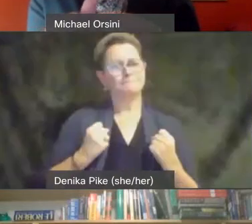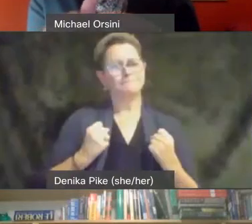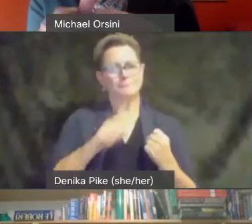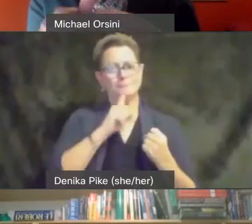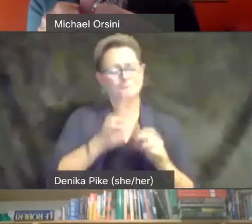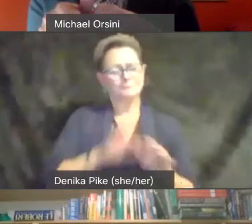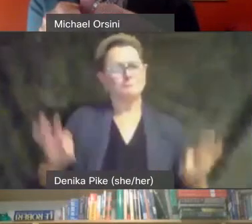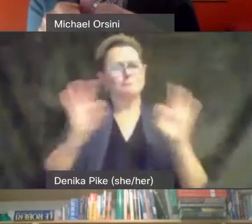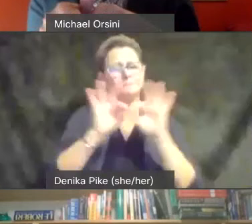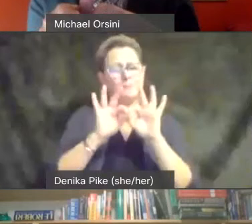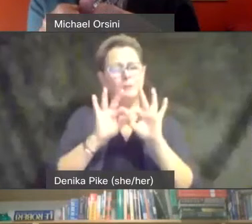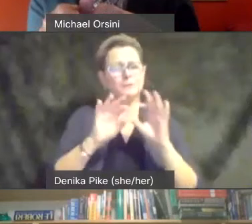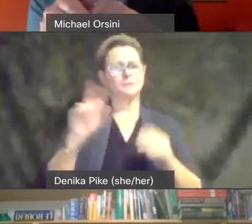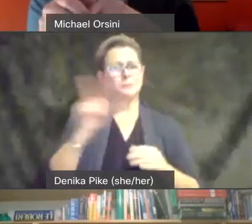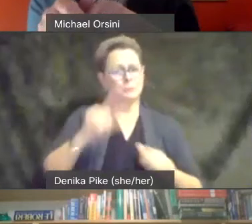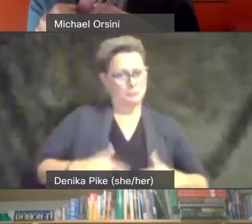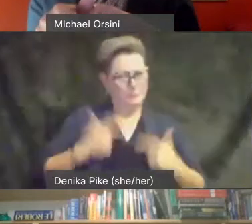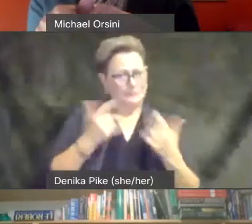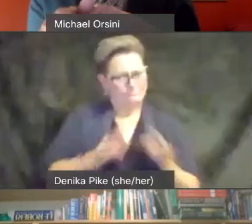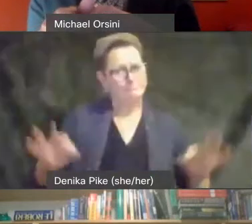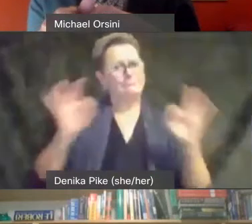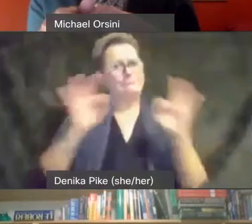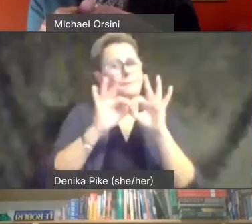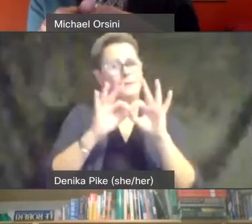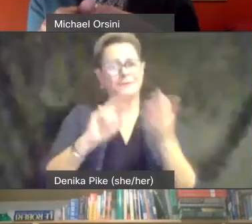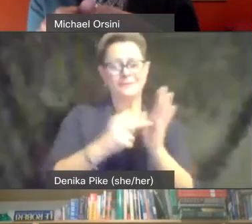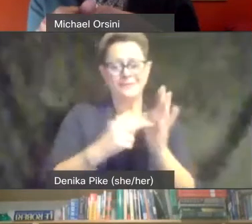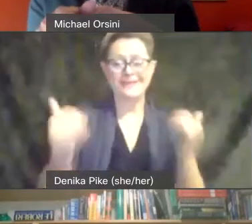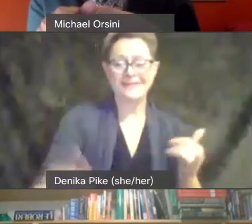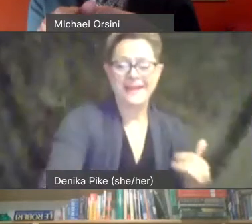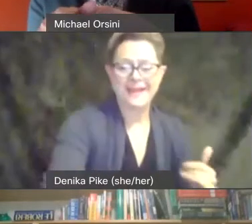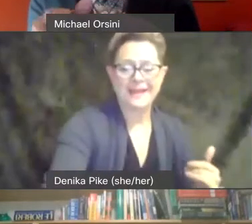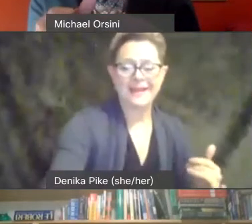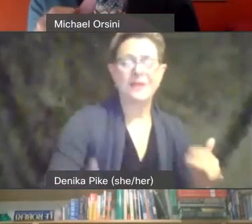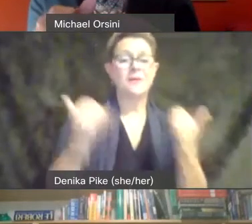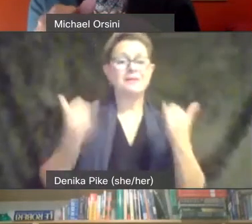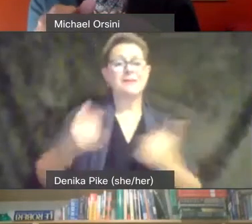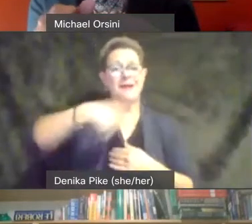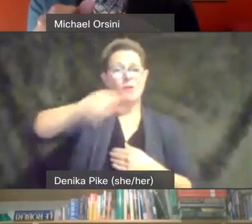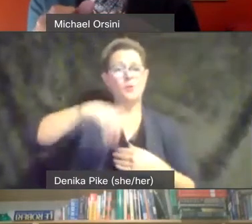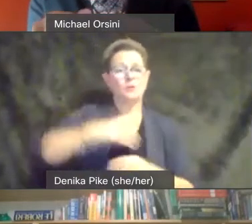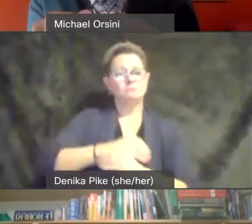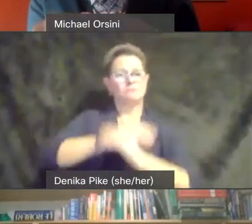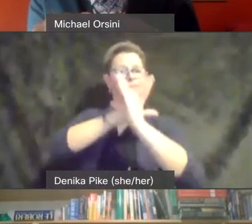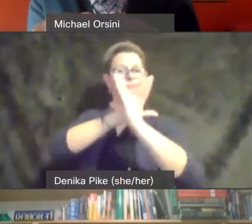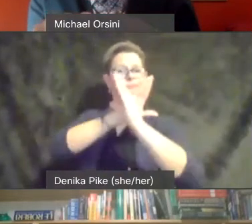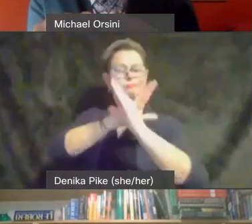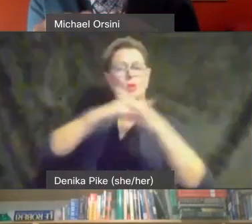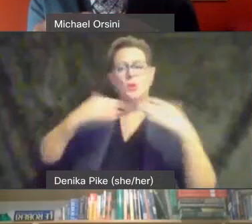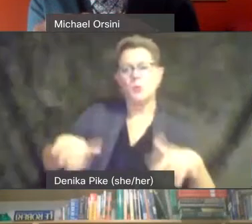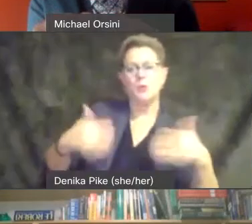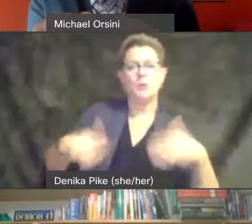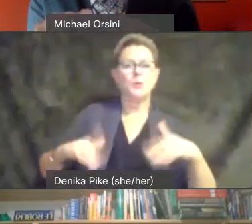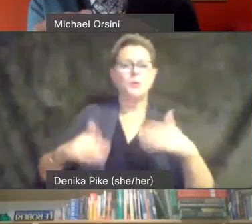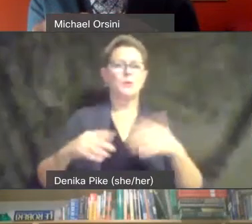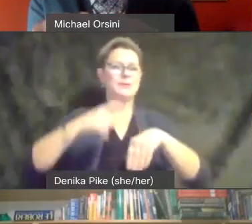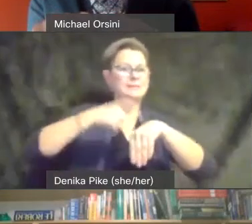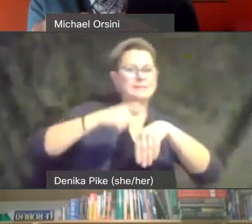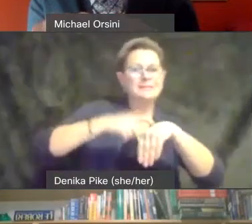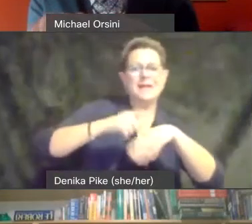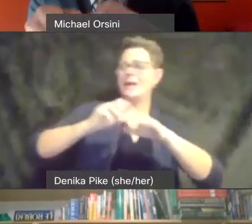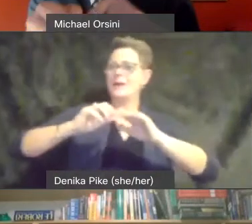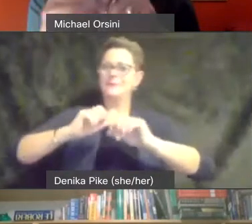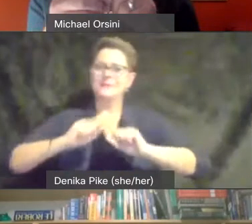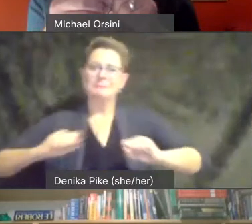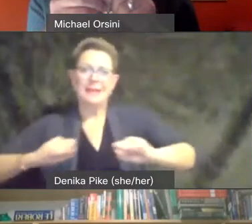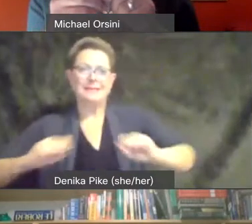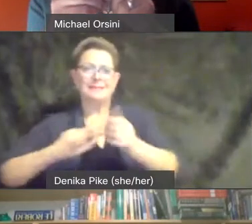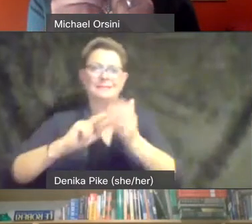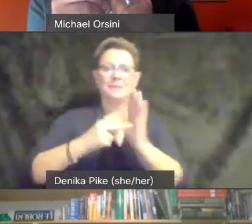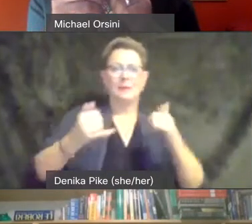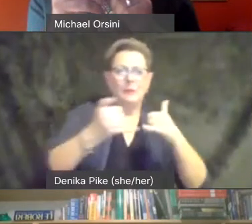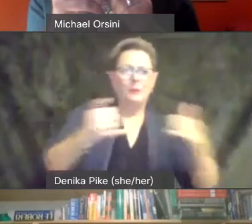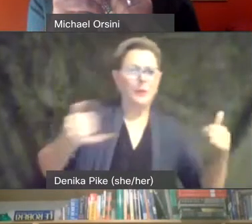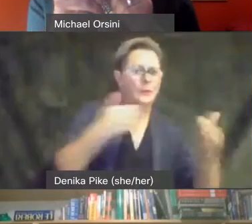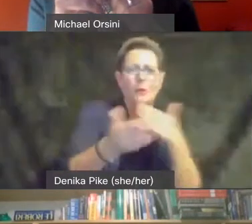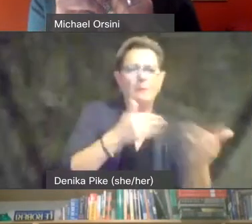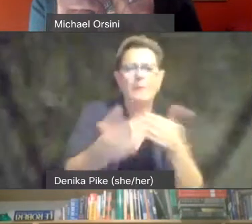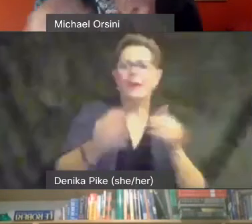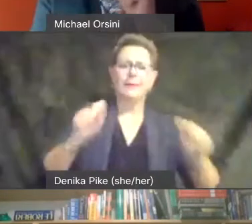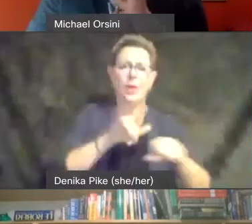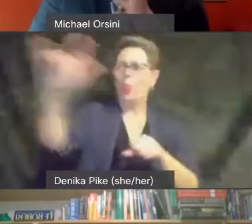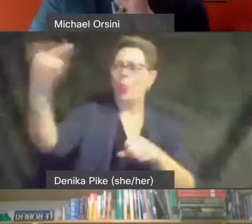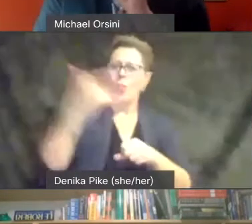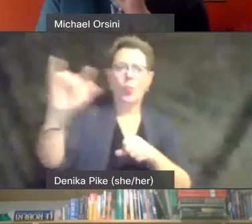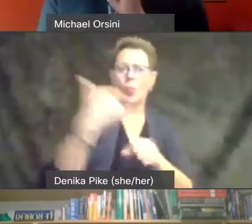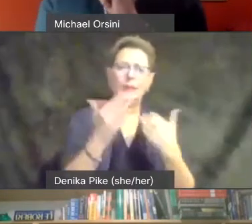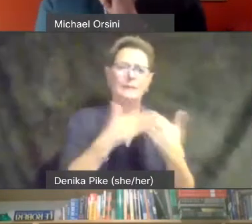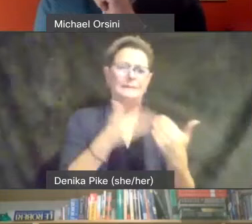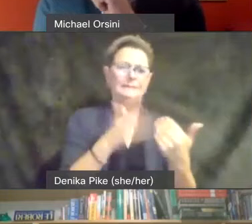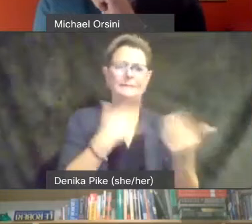Matters and the fact that we're meeting virtually right now, and there's a lot of arguments about the compressed 21st century. And that time space continuum is now so short that borders don't matter. And technological innovation has sent us into a place where we can be anywhere.